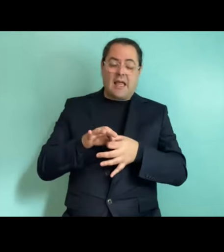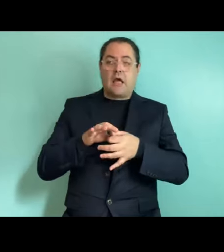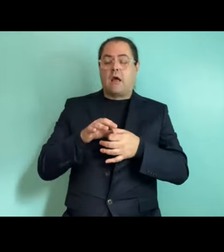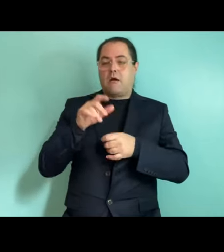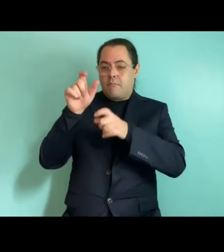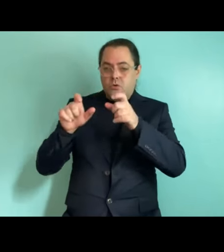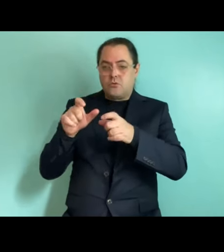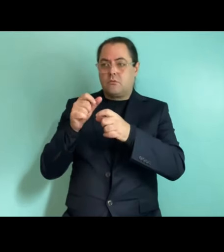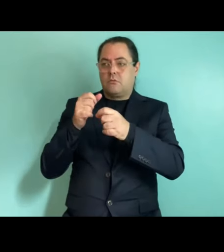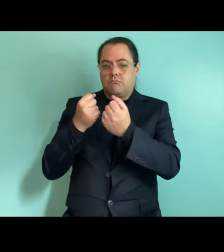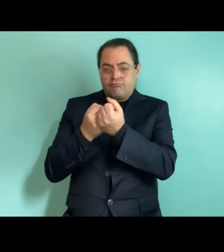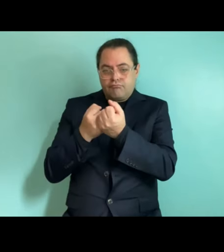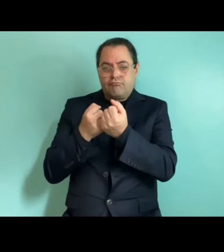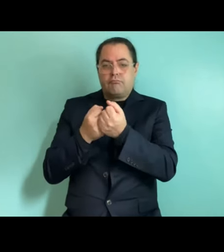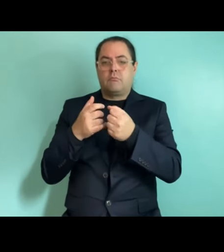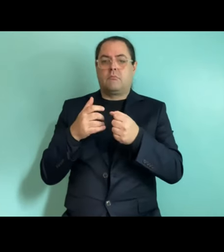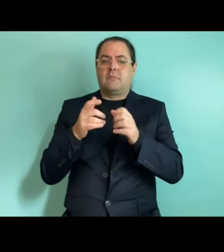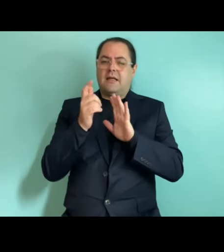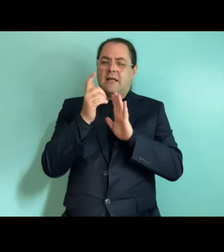and legal and business support services, 12:11:37 our membership